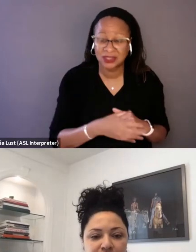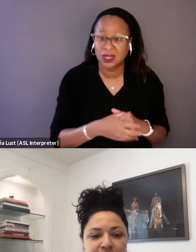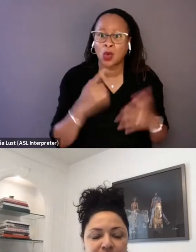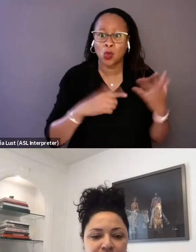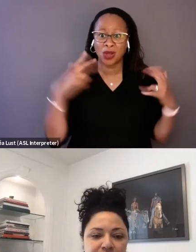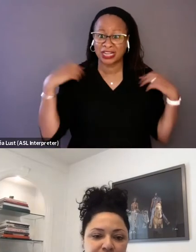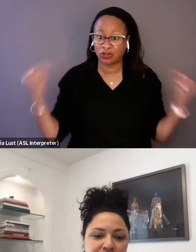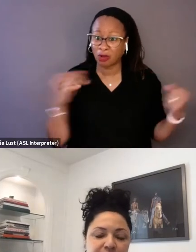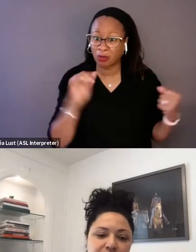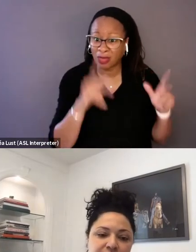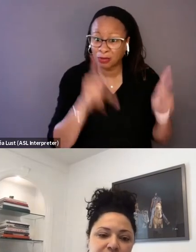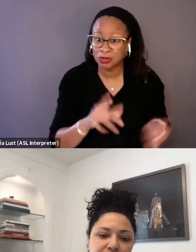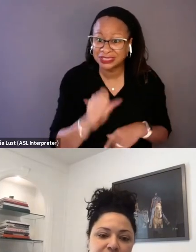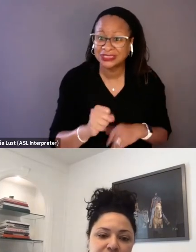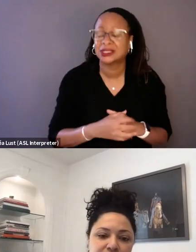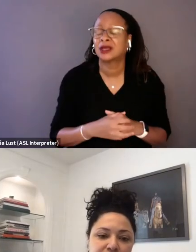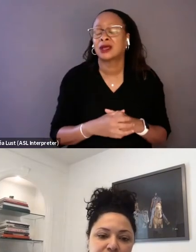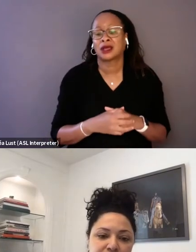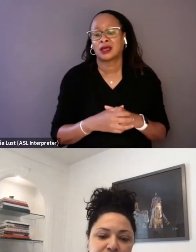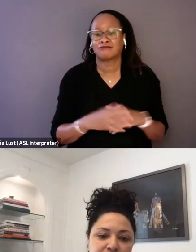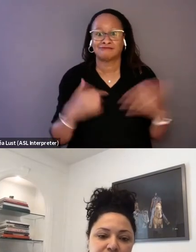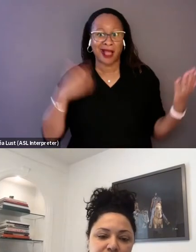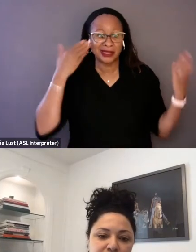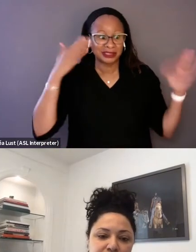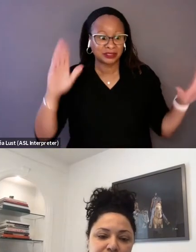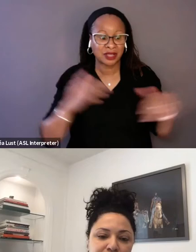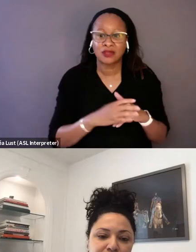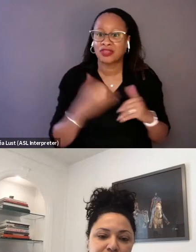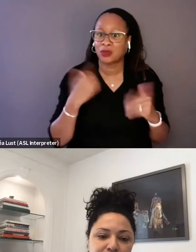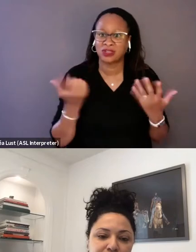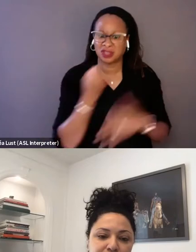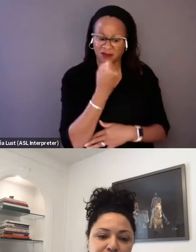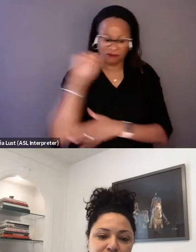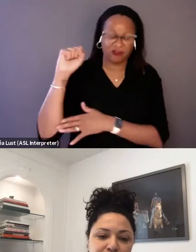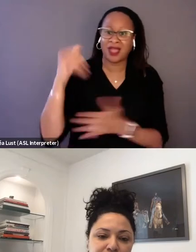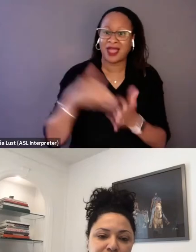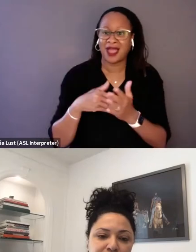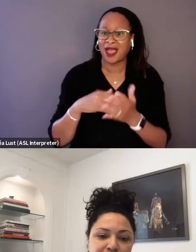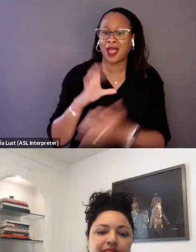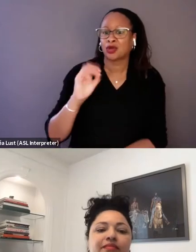You know, people, I didn't know there was an uprising at, you know, Cooper's donuts